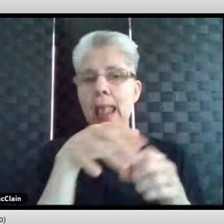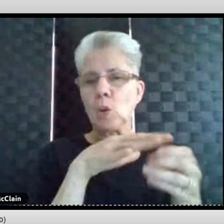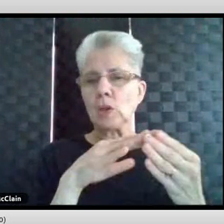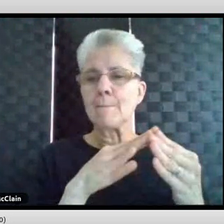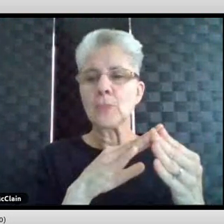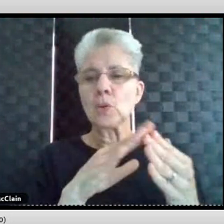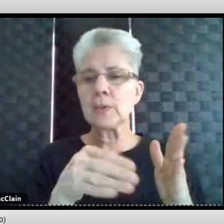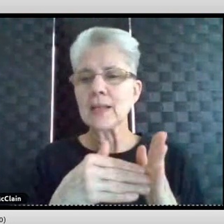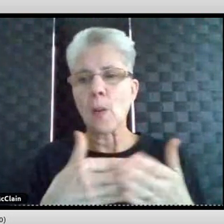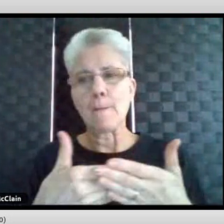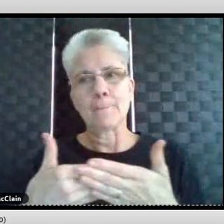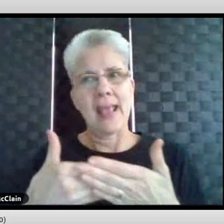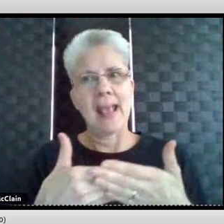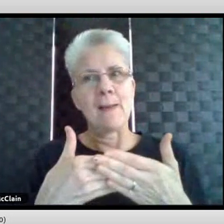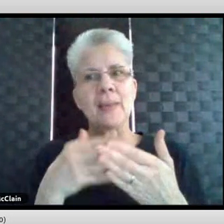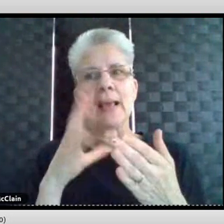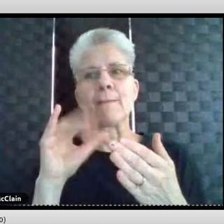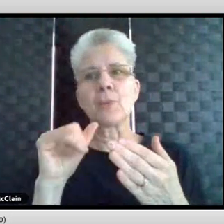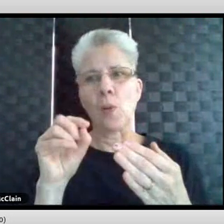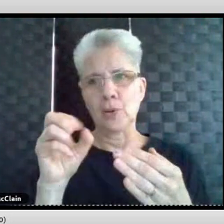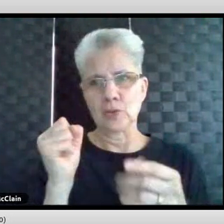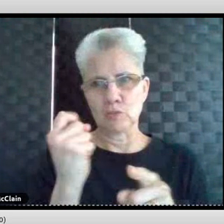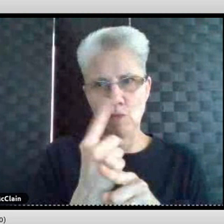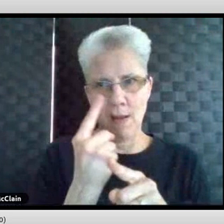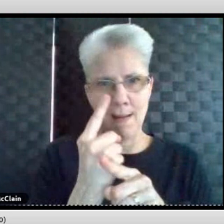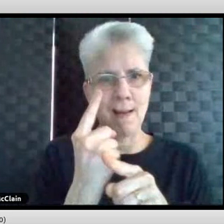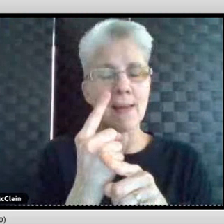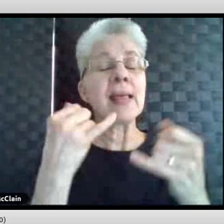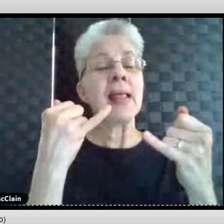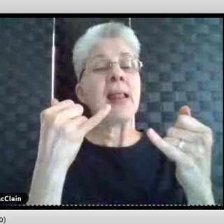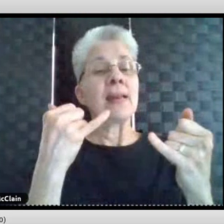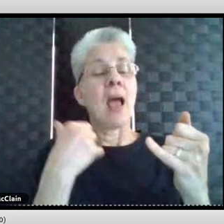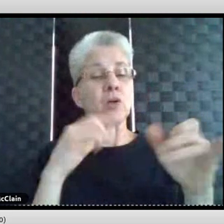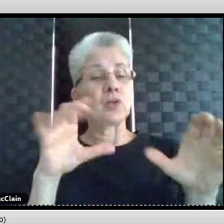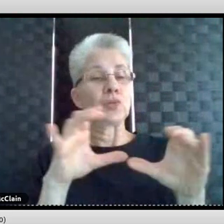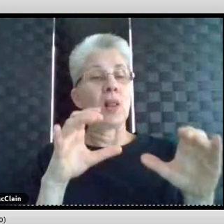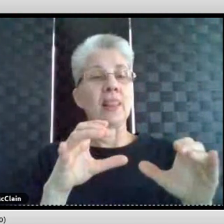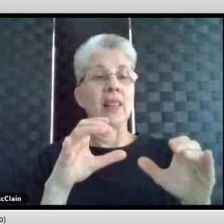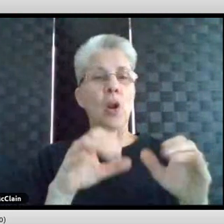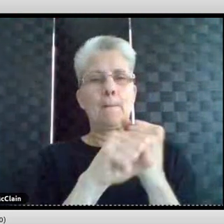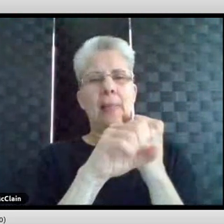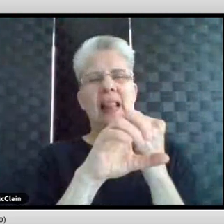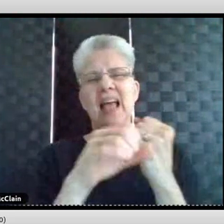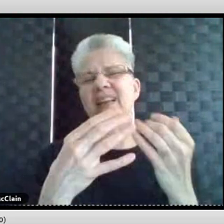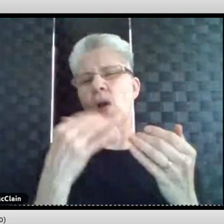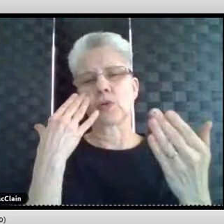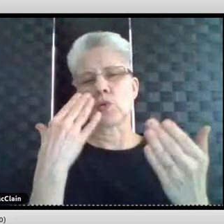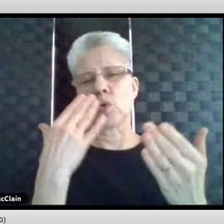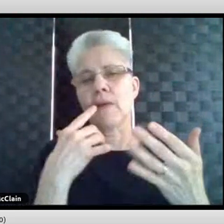"baby boomers" -- absolutely. Now, I'm gonna do a little plug here, and I don't know if I'm allowed,